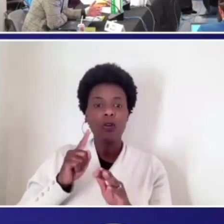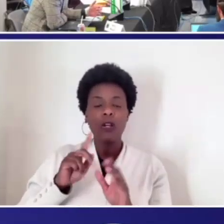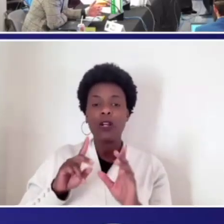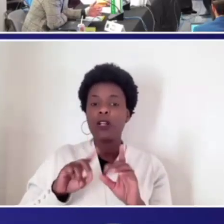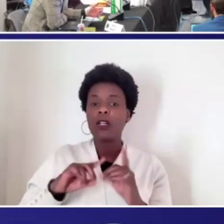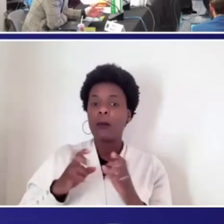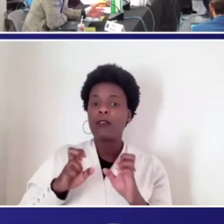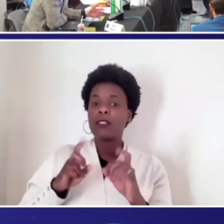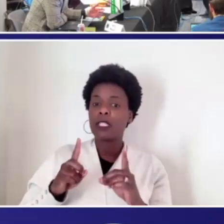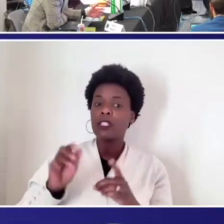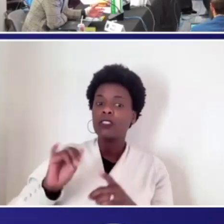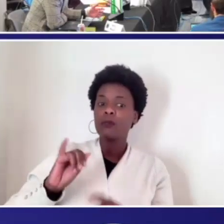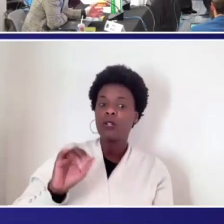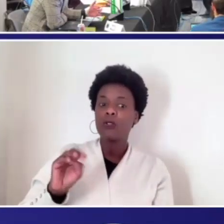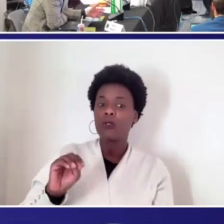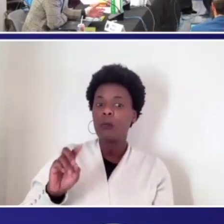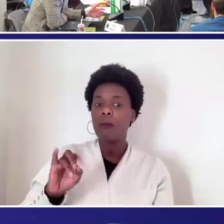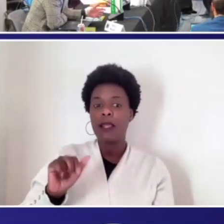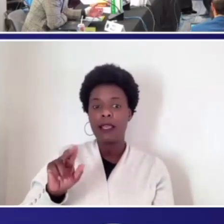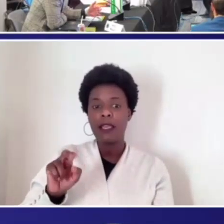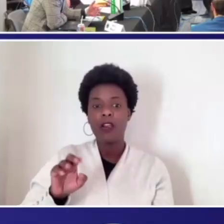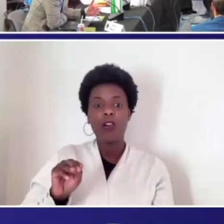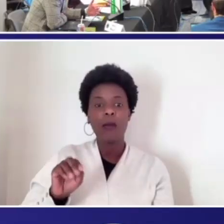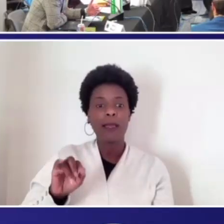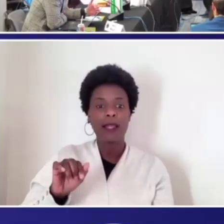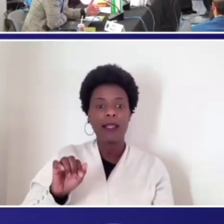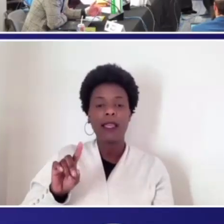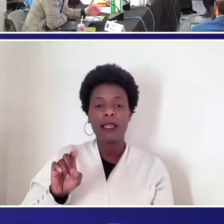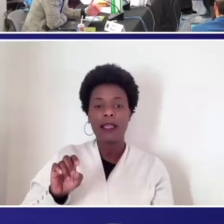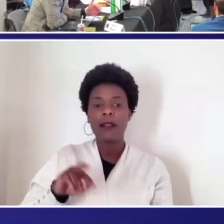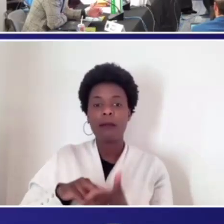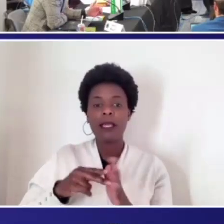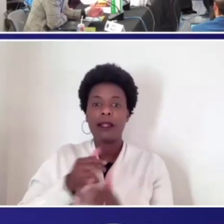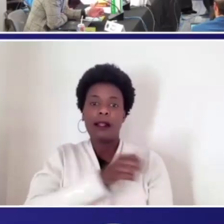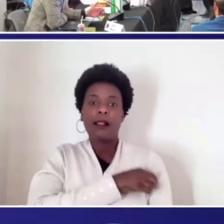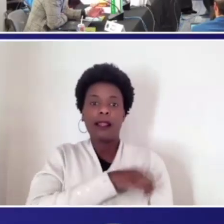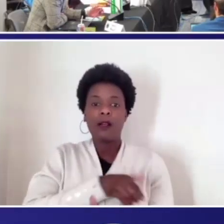where a clinical psychologist that's licensed has the same exact treatment as an